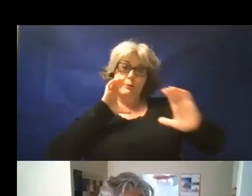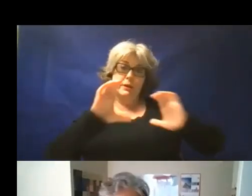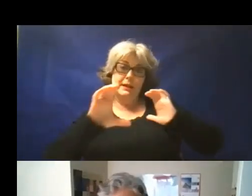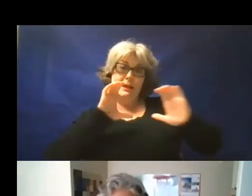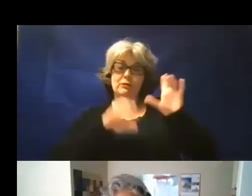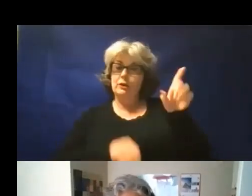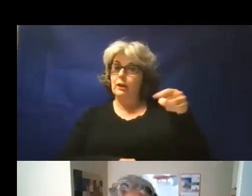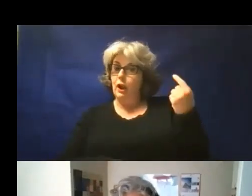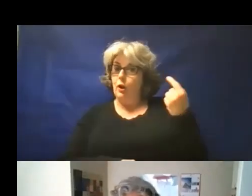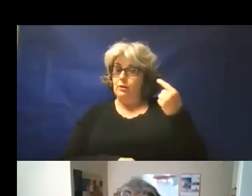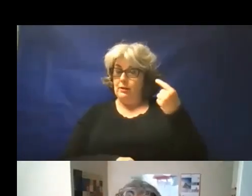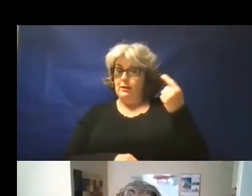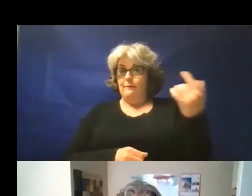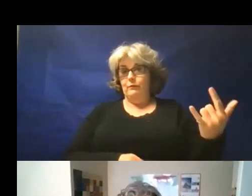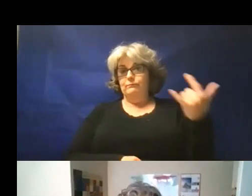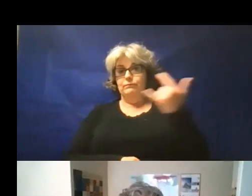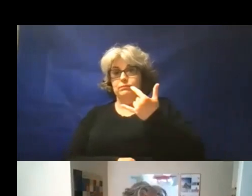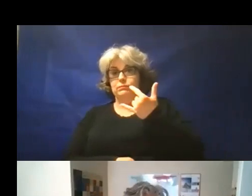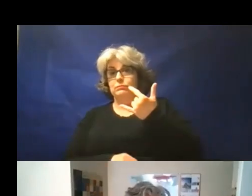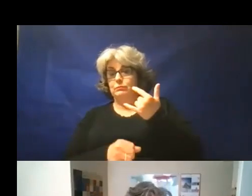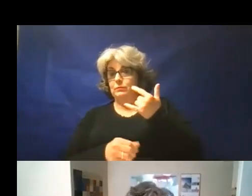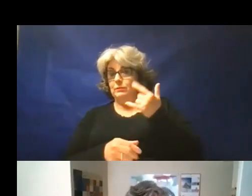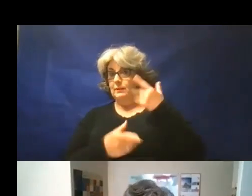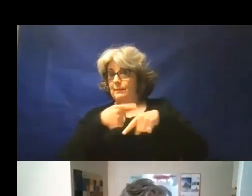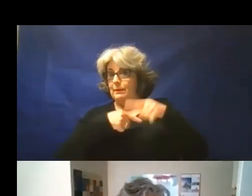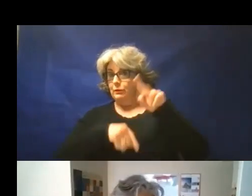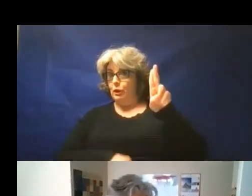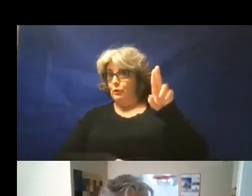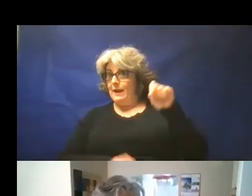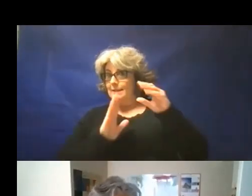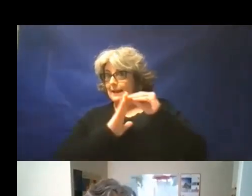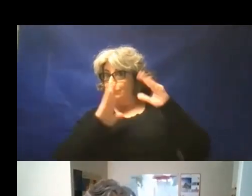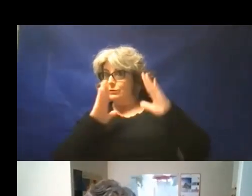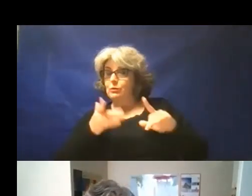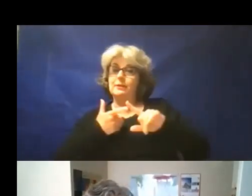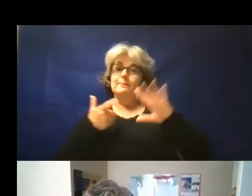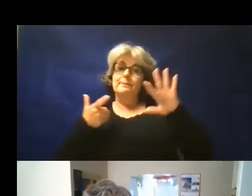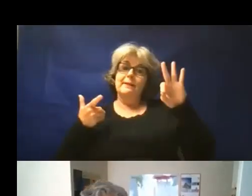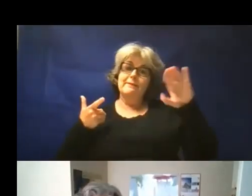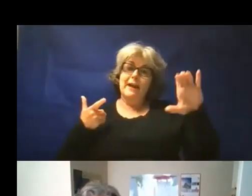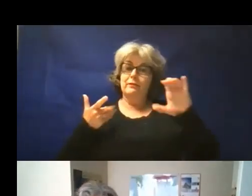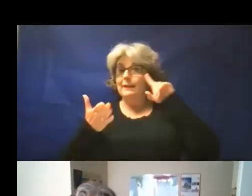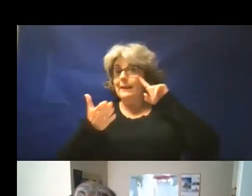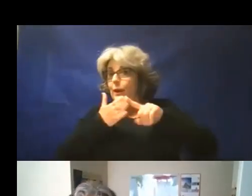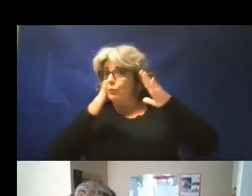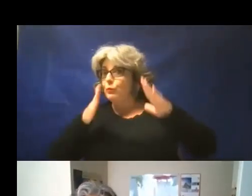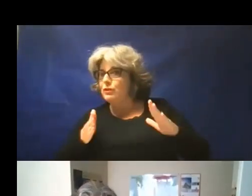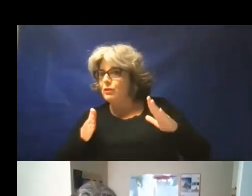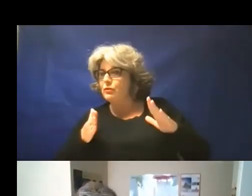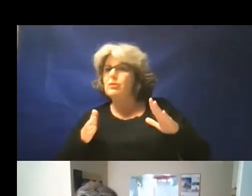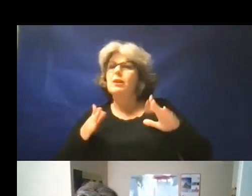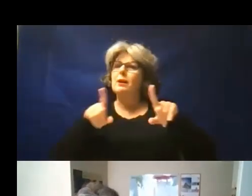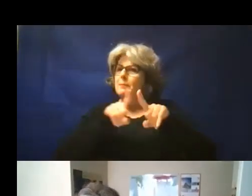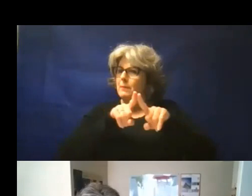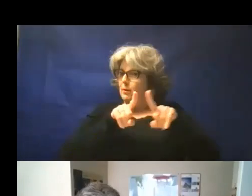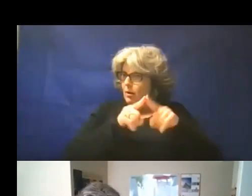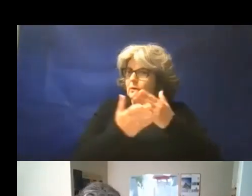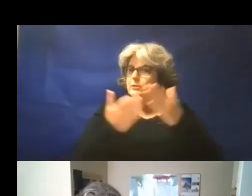our incoming international travelers as students faculty and researchers but also are our guests